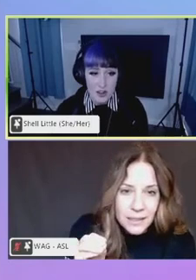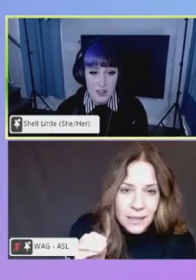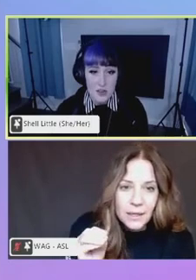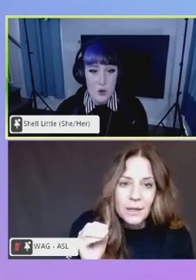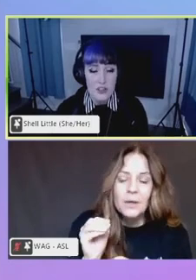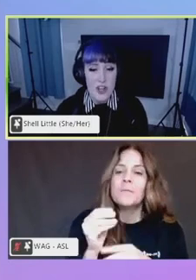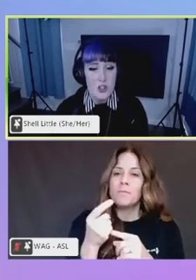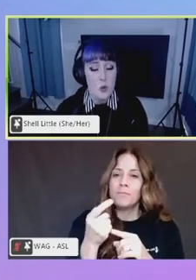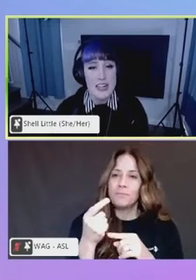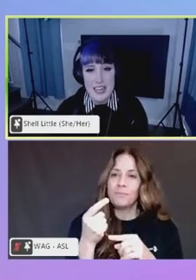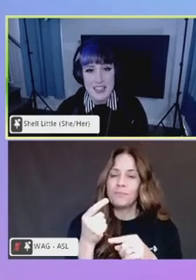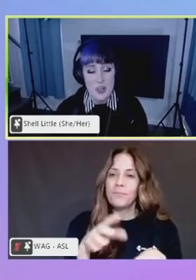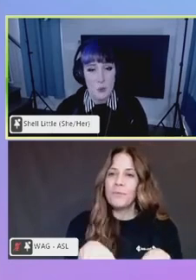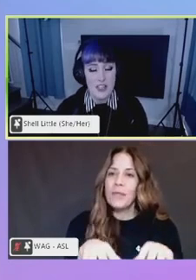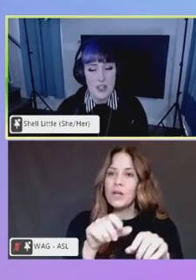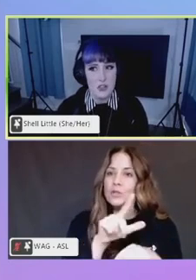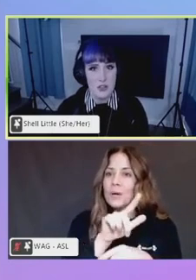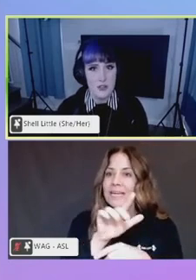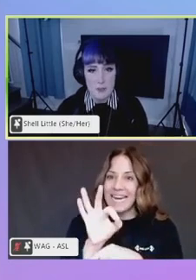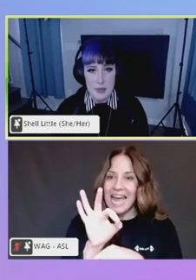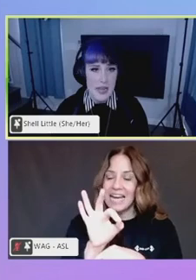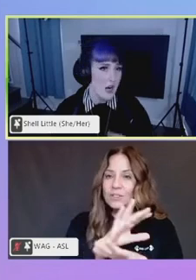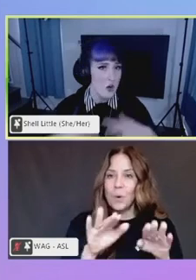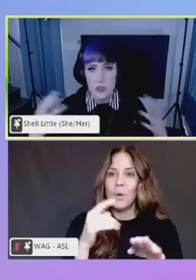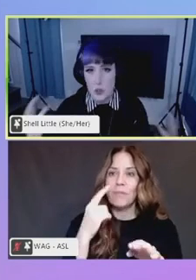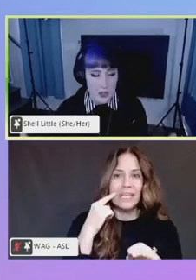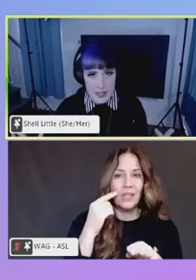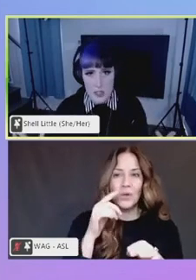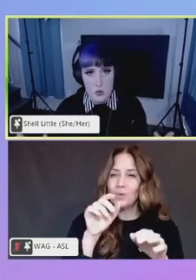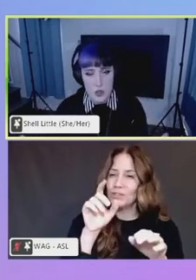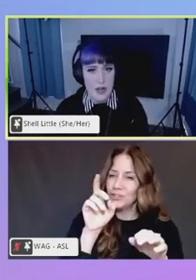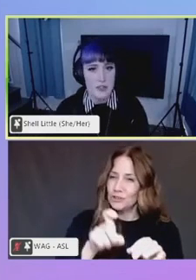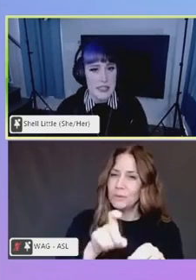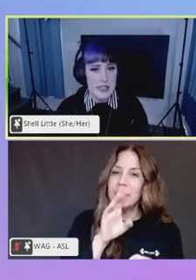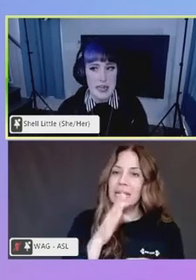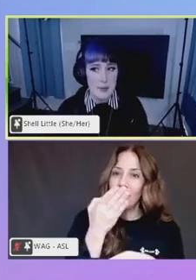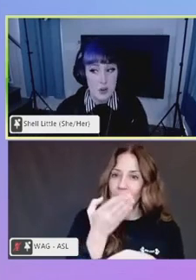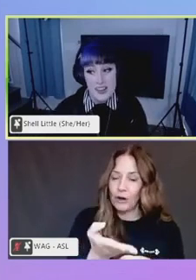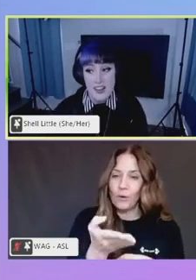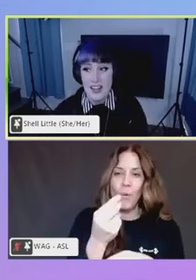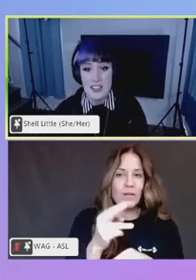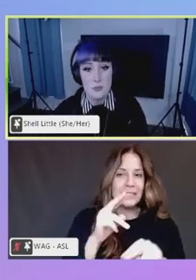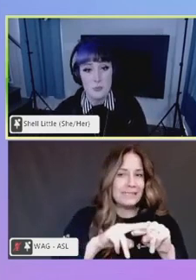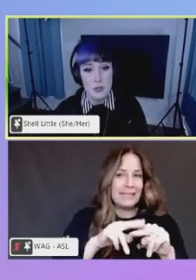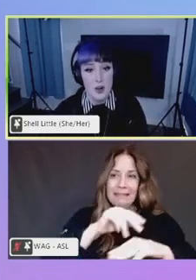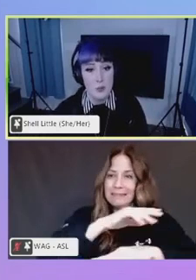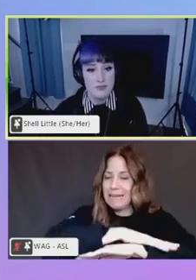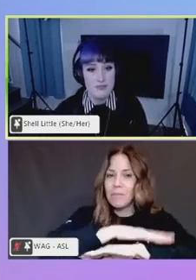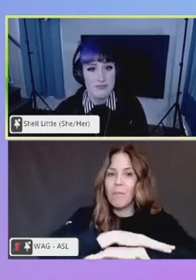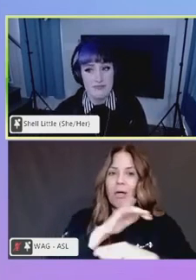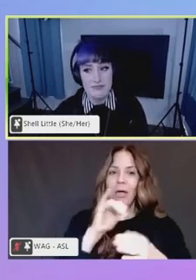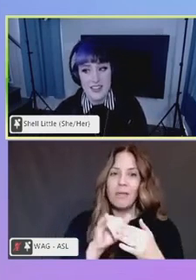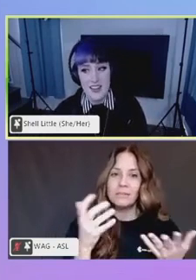top of budget being 42% and workflow and processes being 46. So think that, you know, out of 100 coworkers, 29